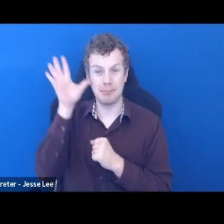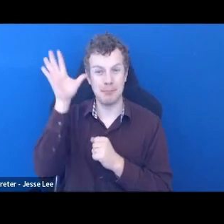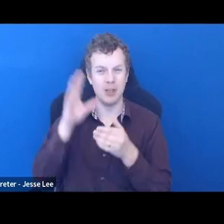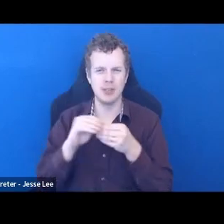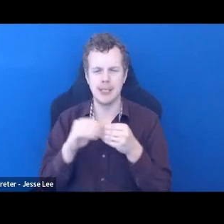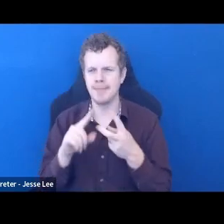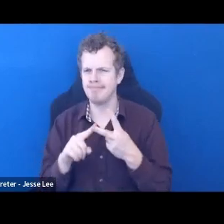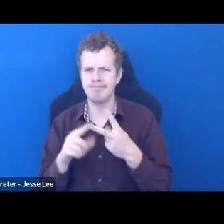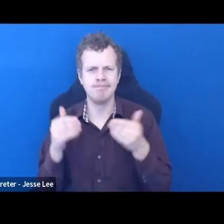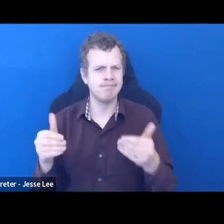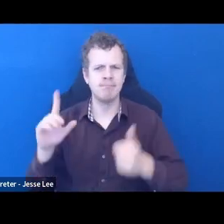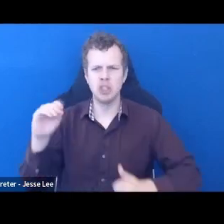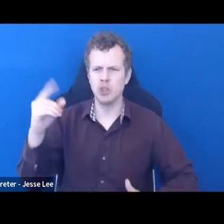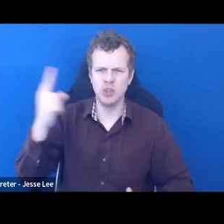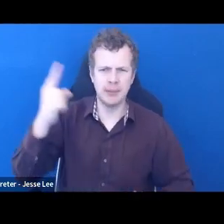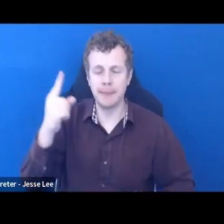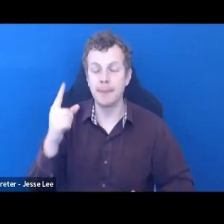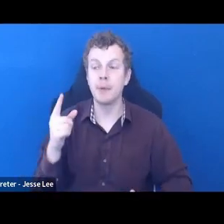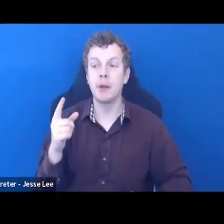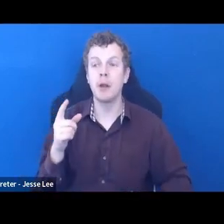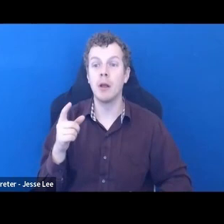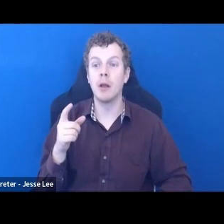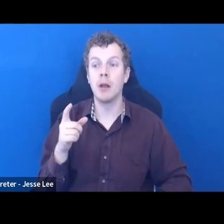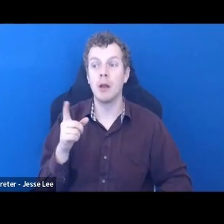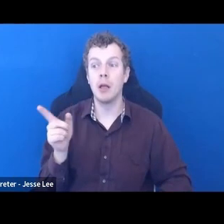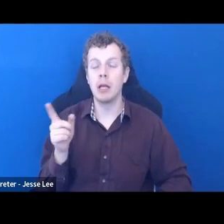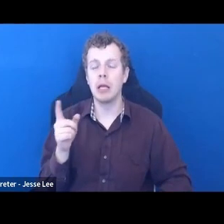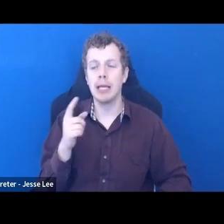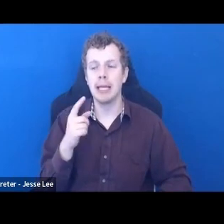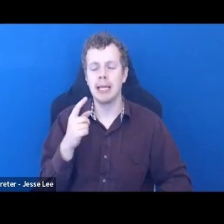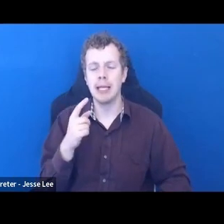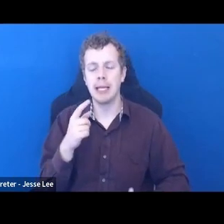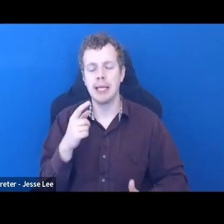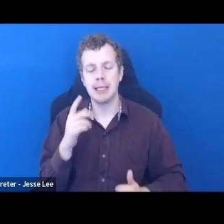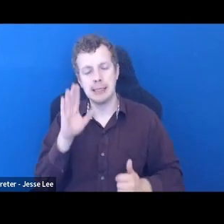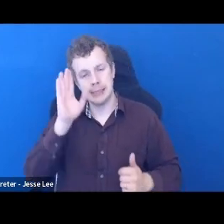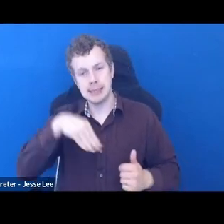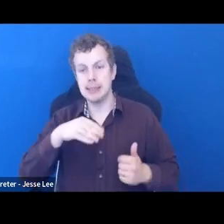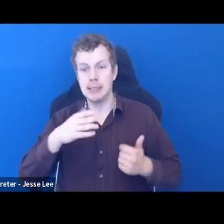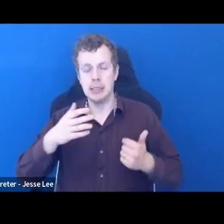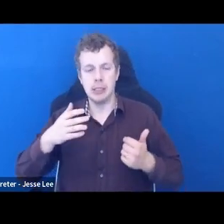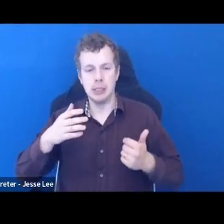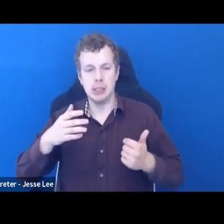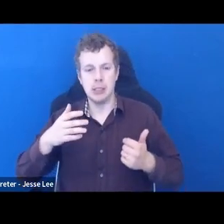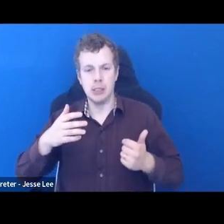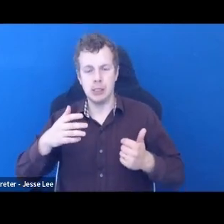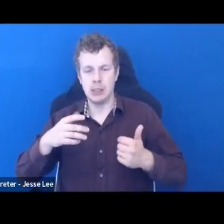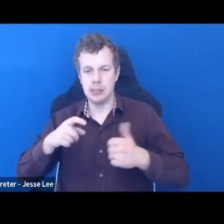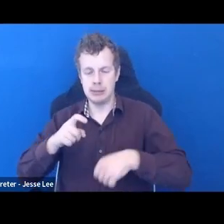they often cited that because there's a trial period involved in pursuing amplification